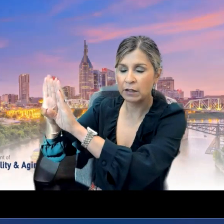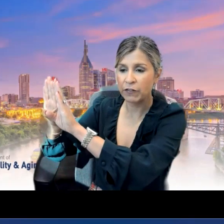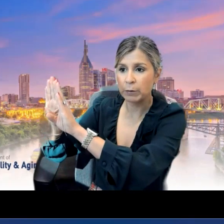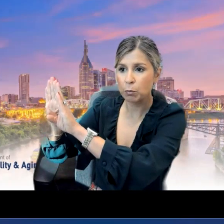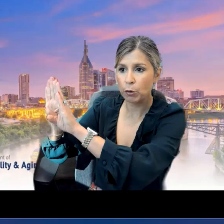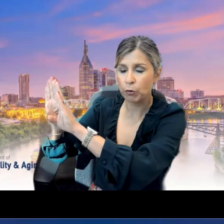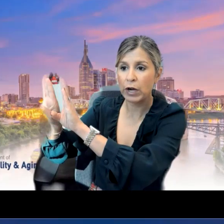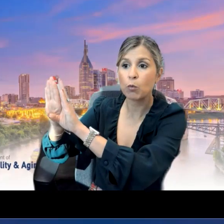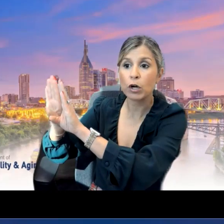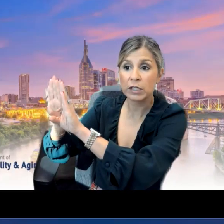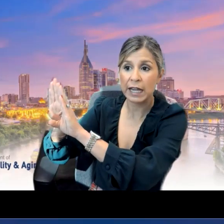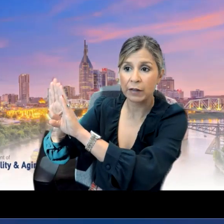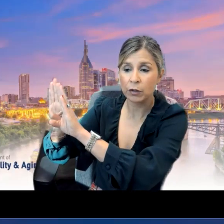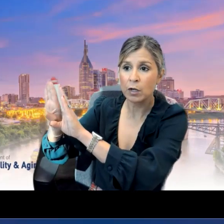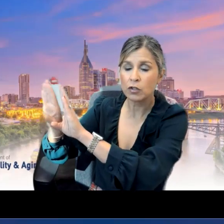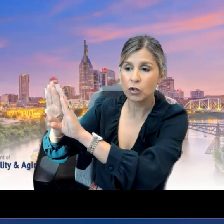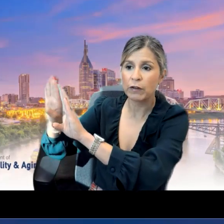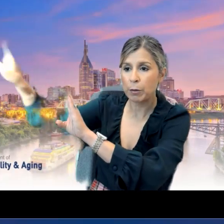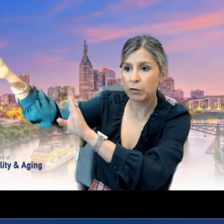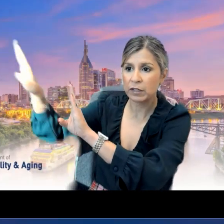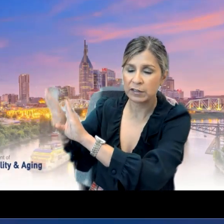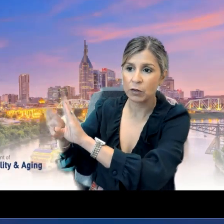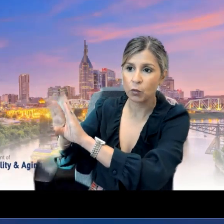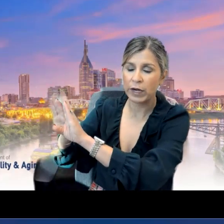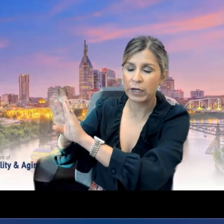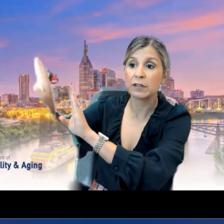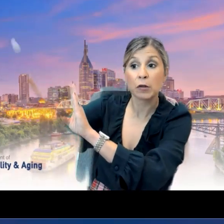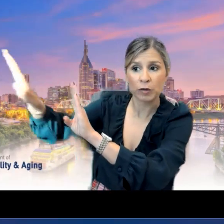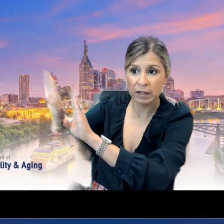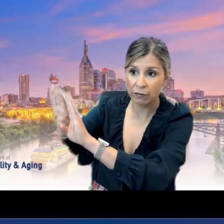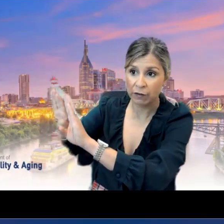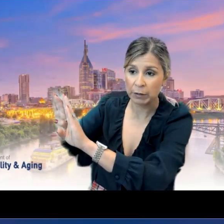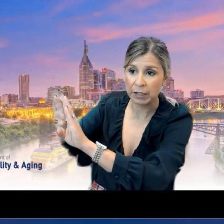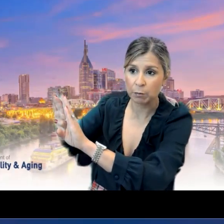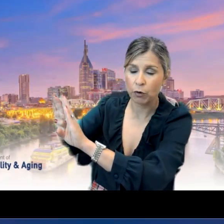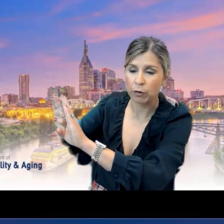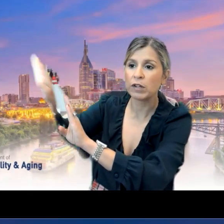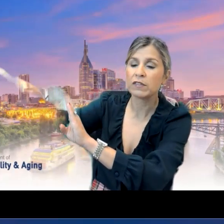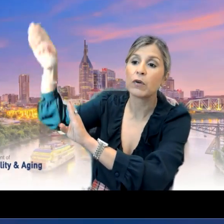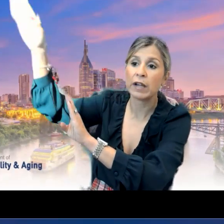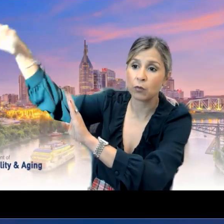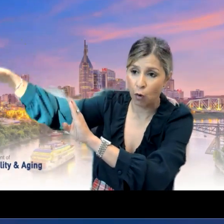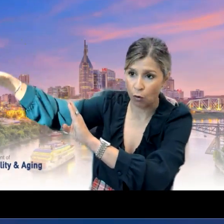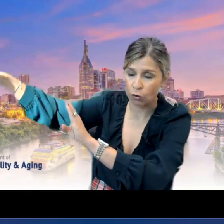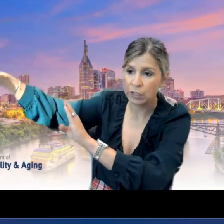family support program work together. So if a person is on the waiting list in the receiving family support once they're